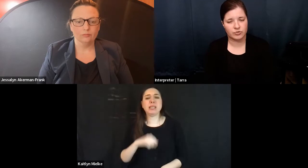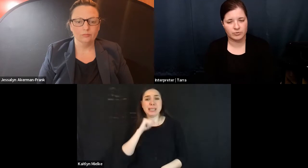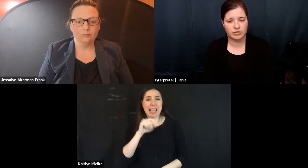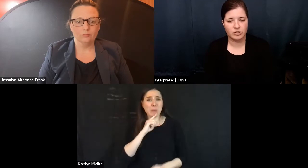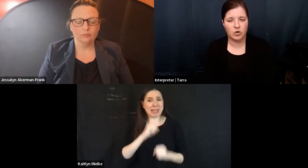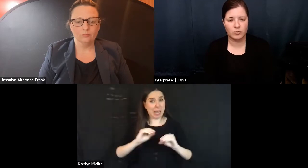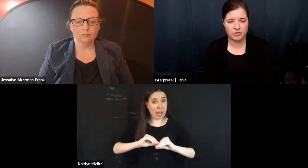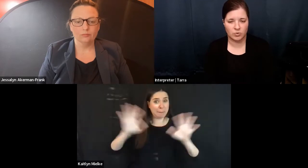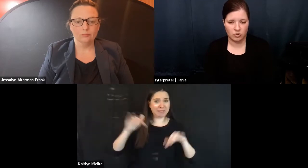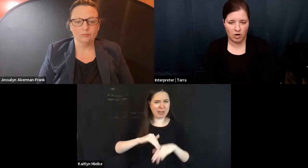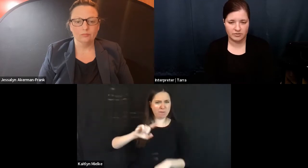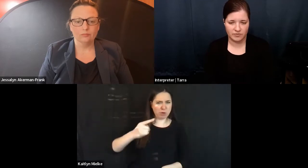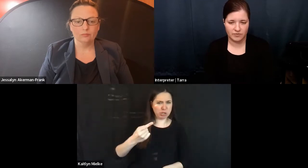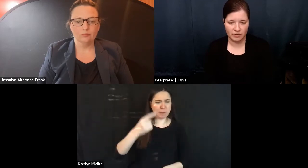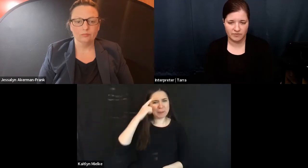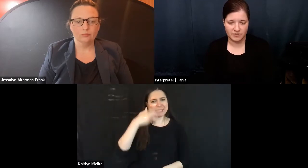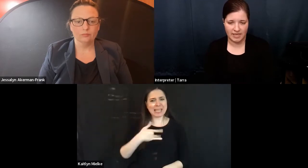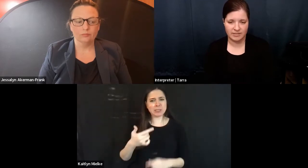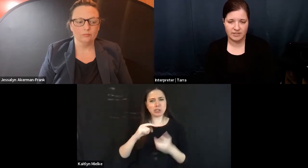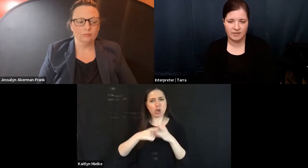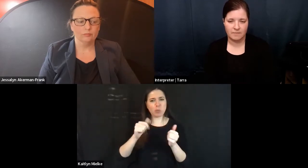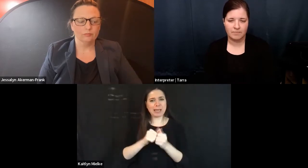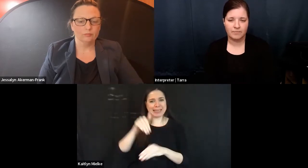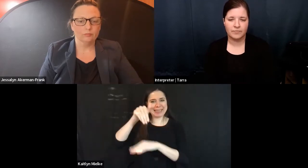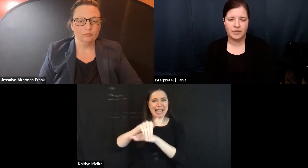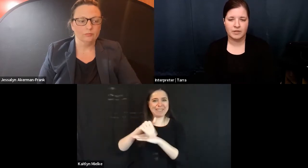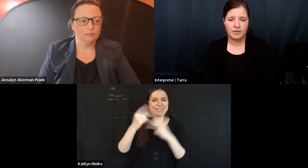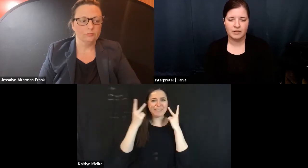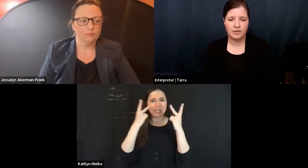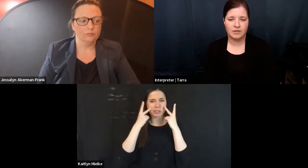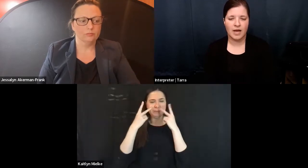But I was also identified as DeafBlind because I have Usher Syndrome, and in my case, being born deaf and then